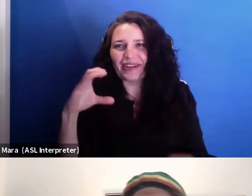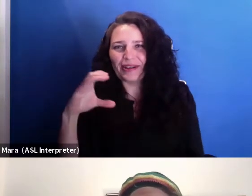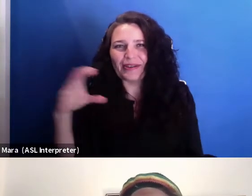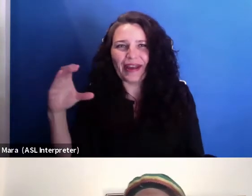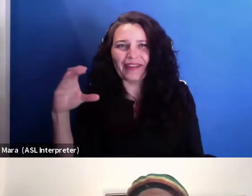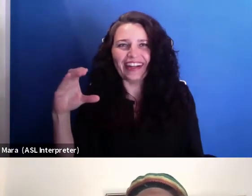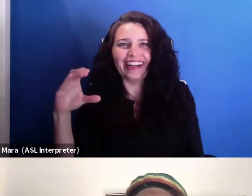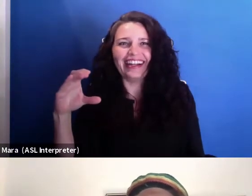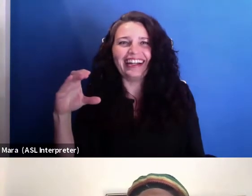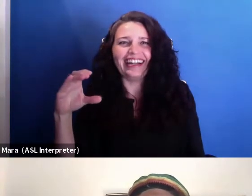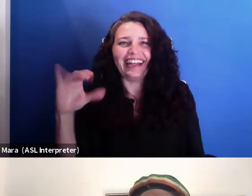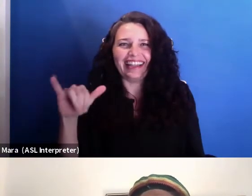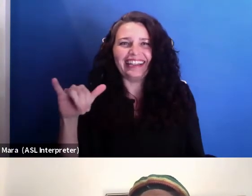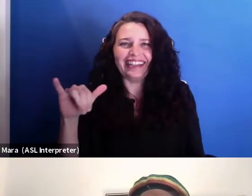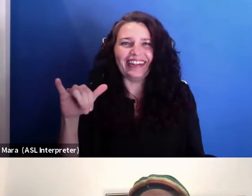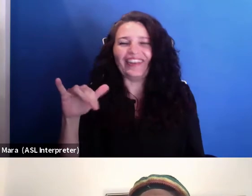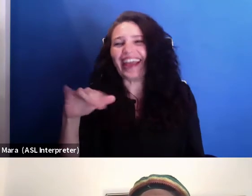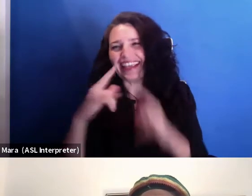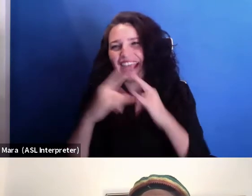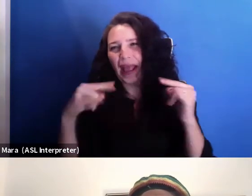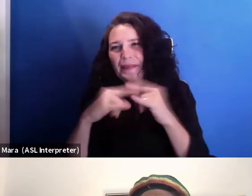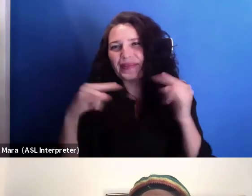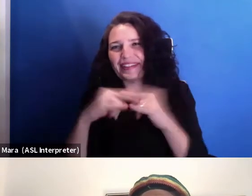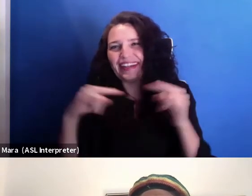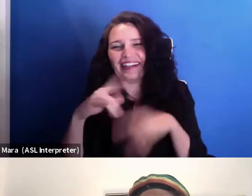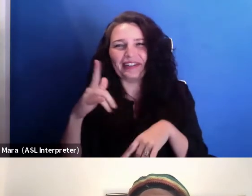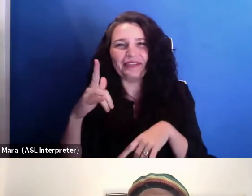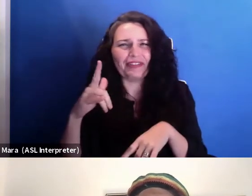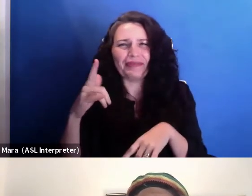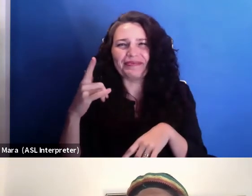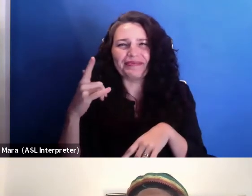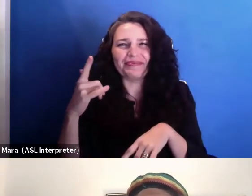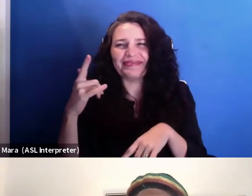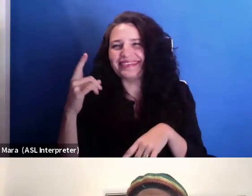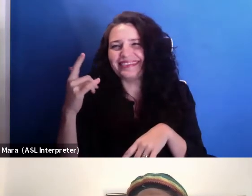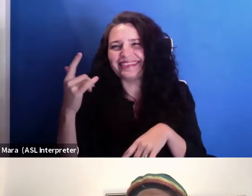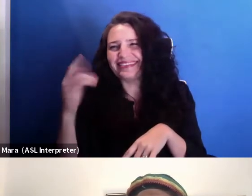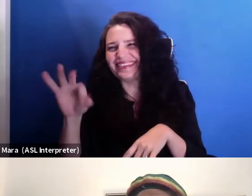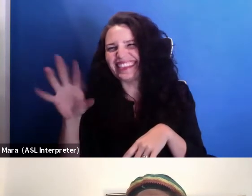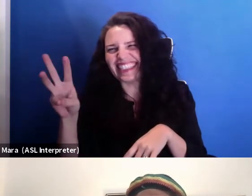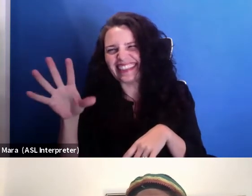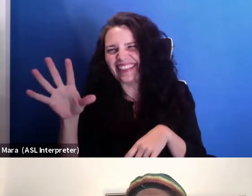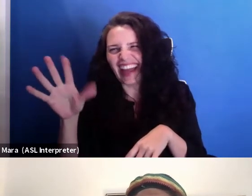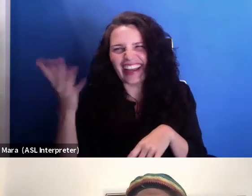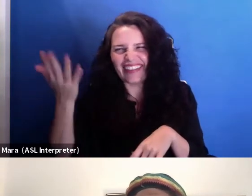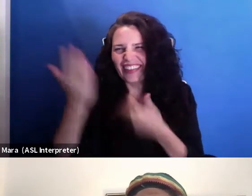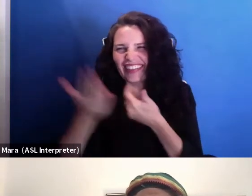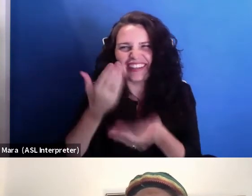So then I found out who was in the People's Video Theater and tracked down eventually Howard Gutstadt,